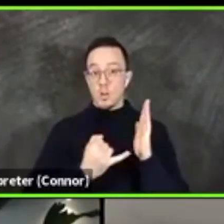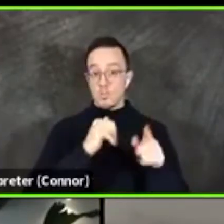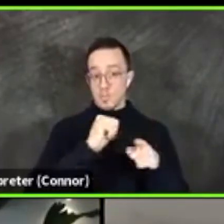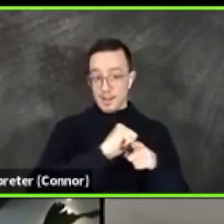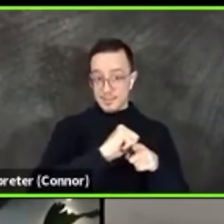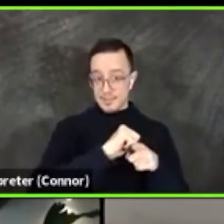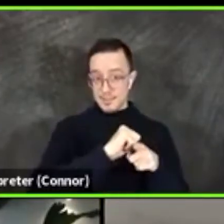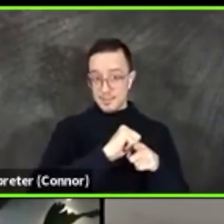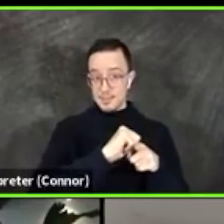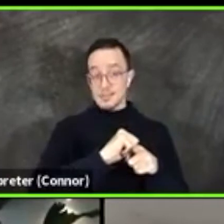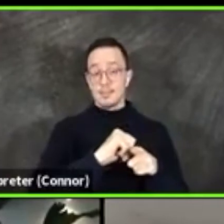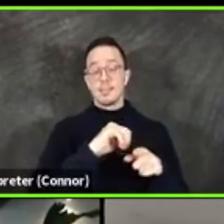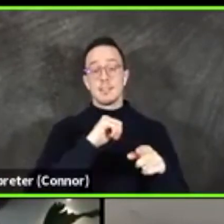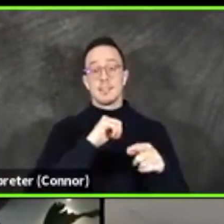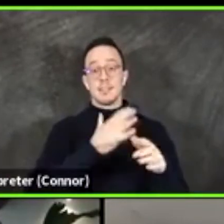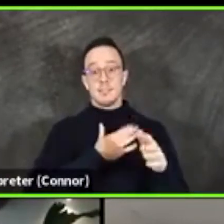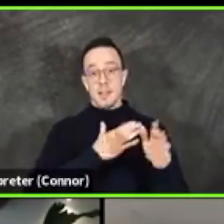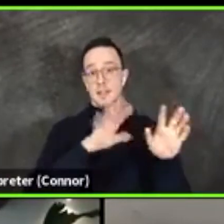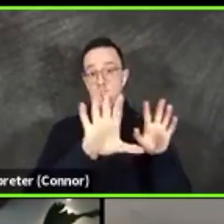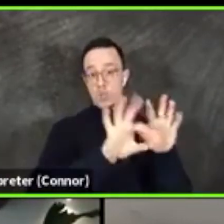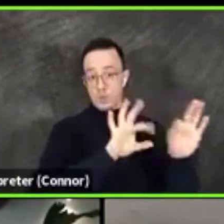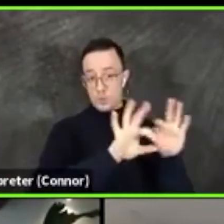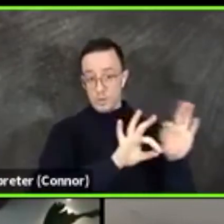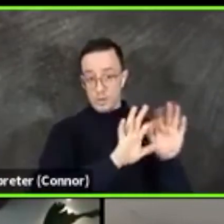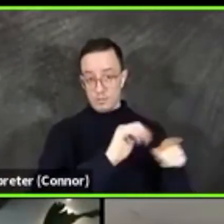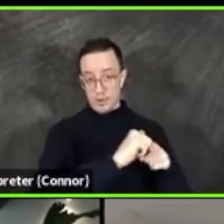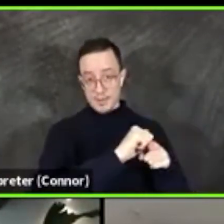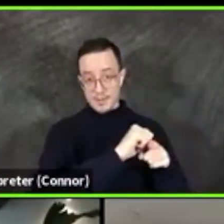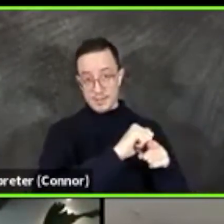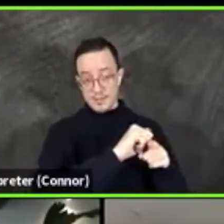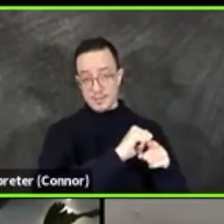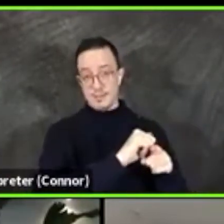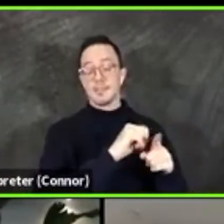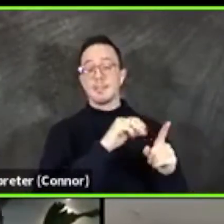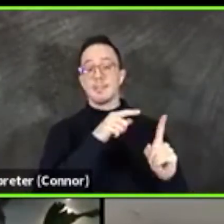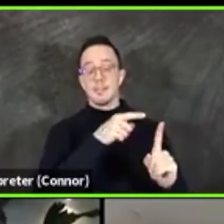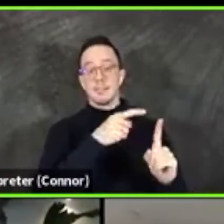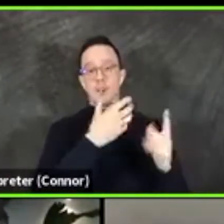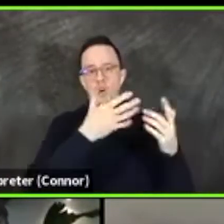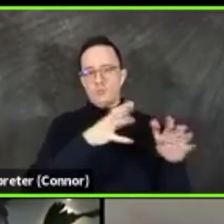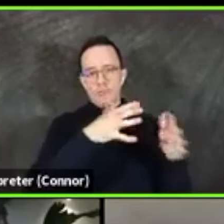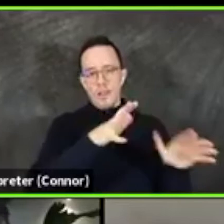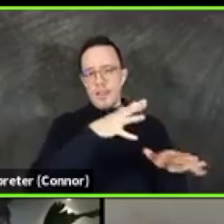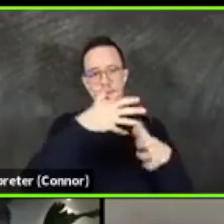I CONSIDER MY CURATORIAL PRACTICE, TO BE ALREADY DEEPLY EMBEDDED WITH THE HISTORY OF PLACE,